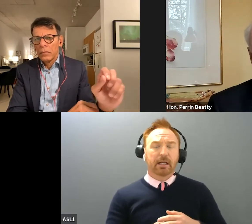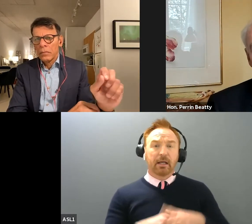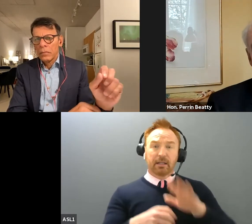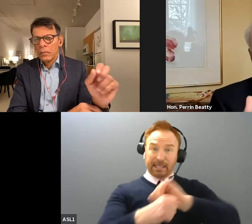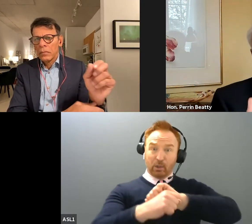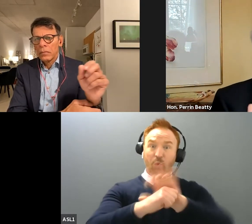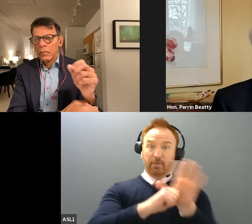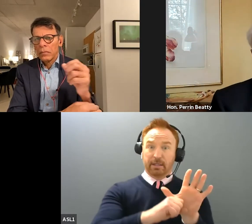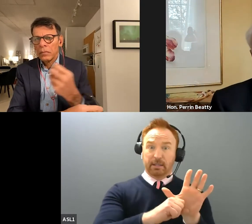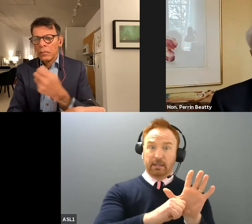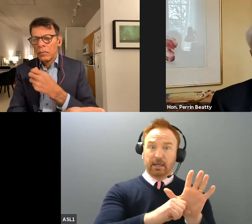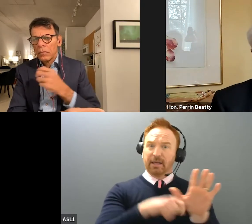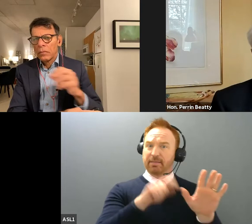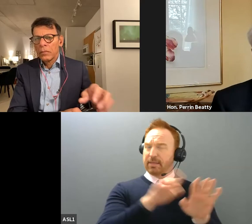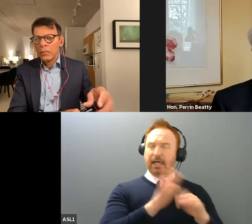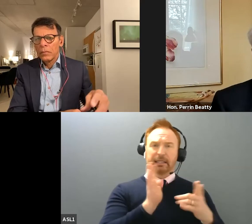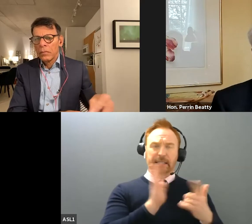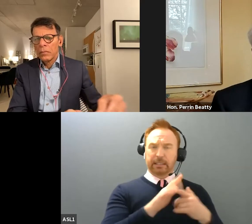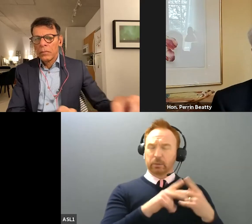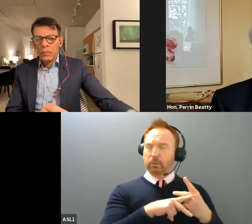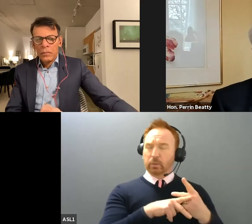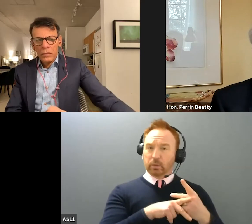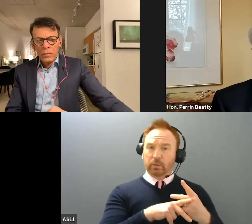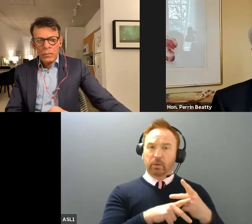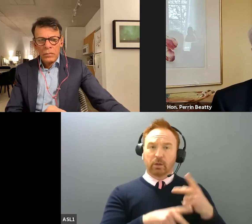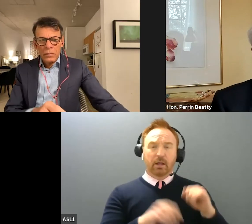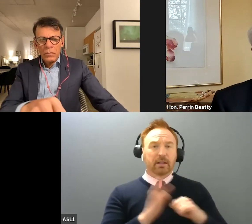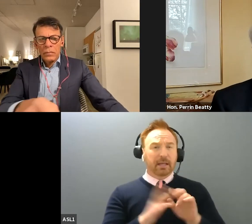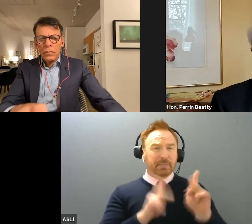this, particularly if you take people with with disabilities who may have difficulty getting into